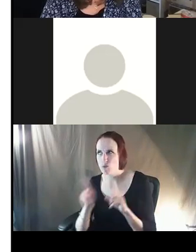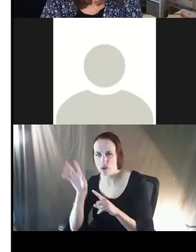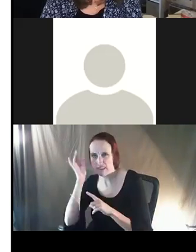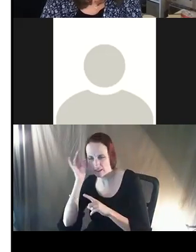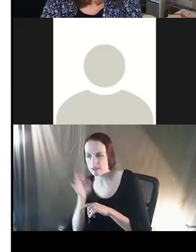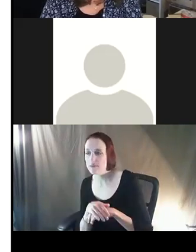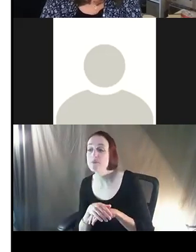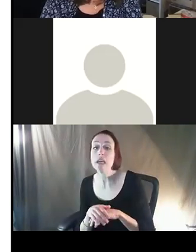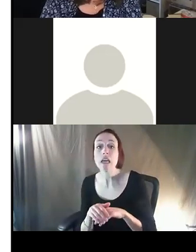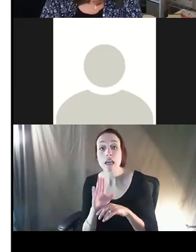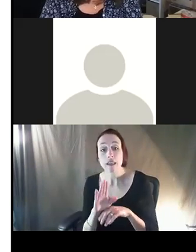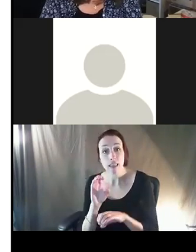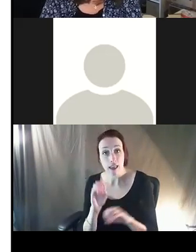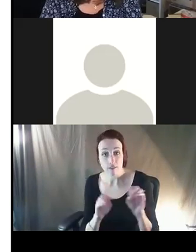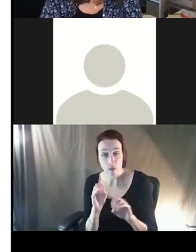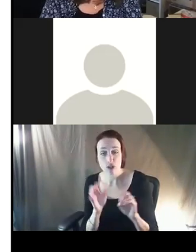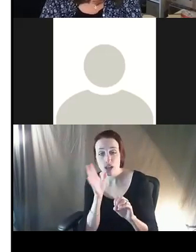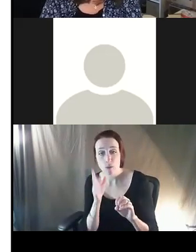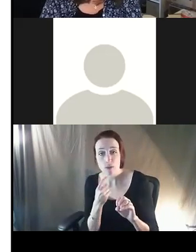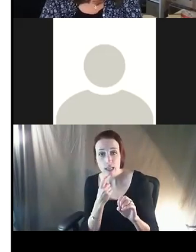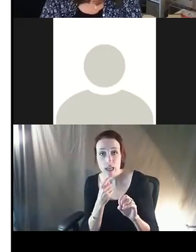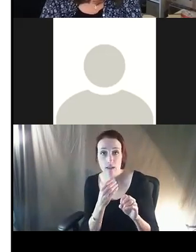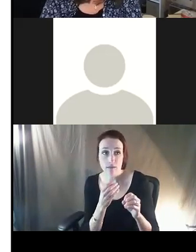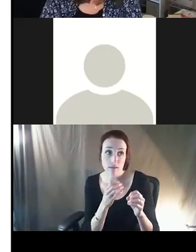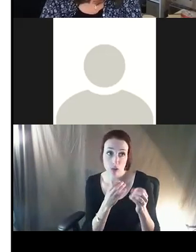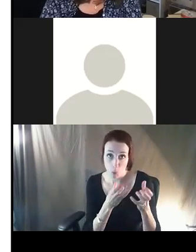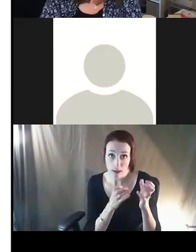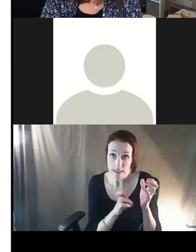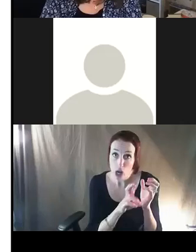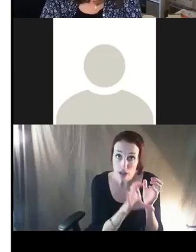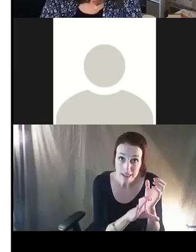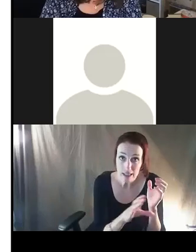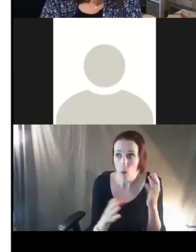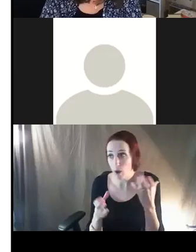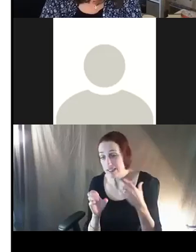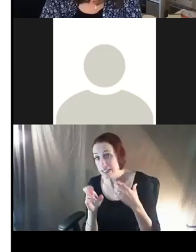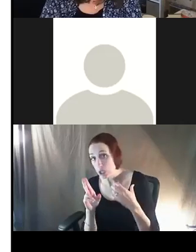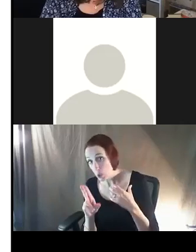you want the CRCs and CEUs and you will ask a couple